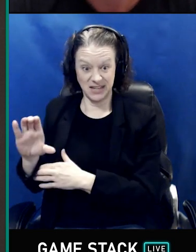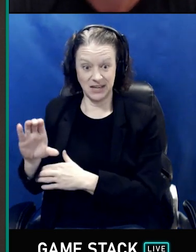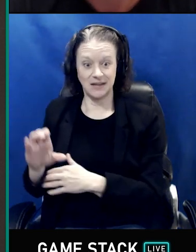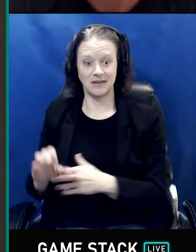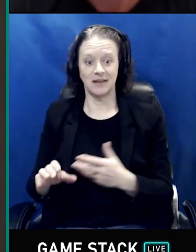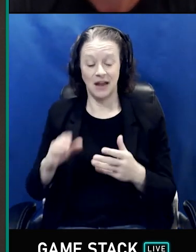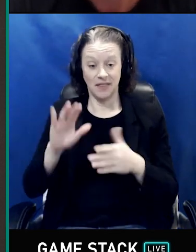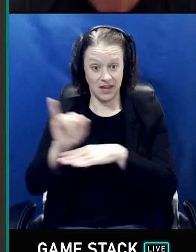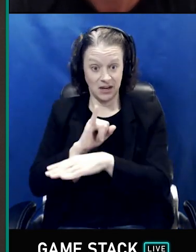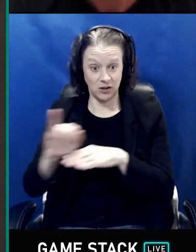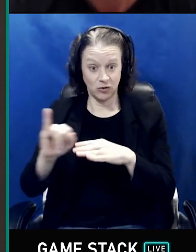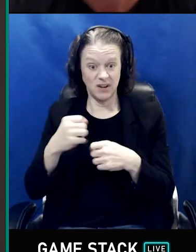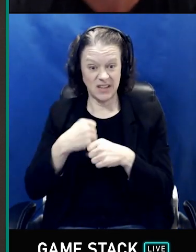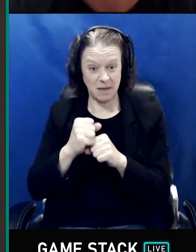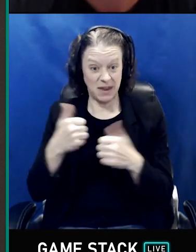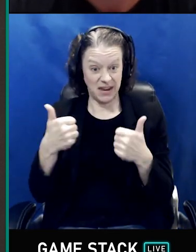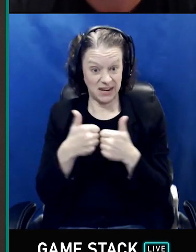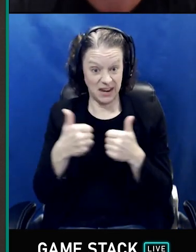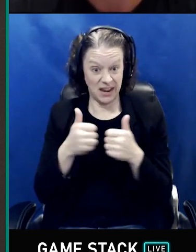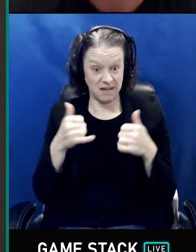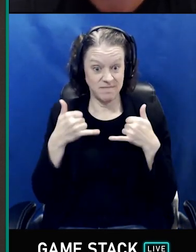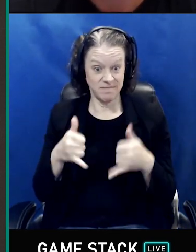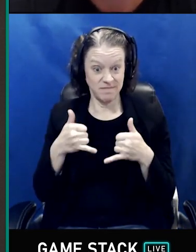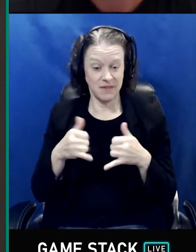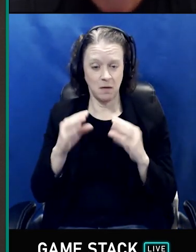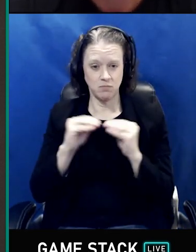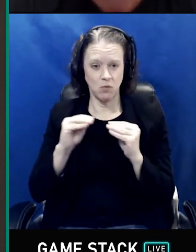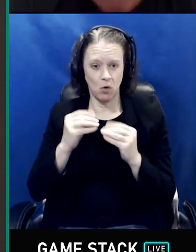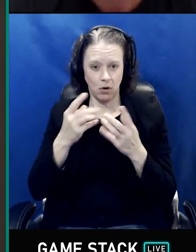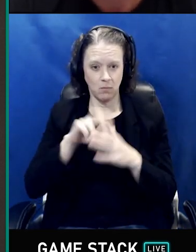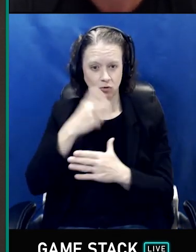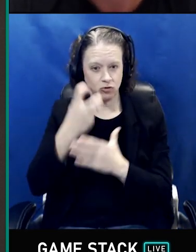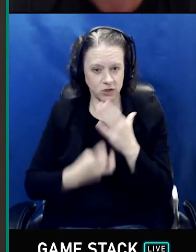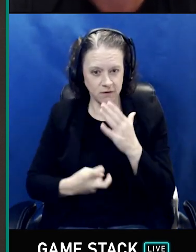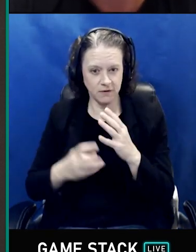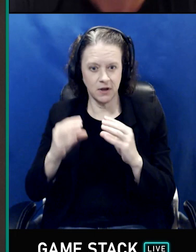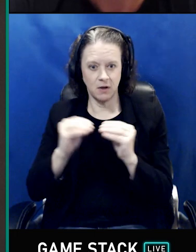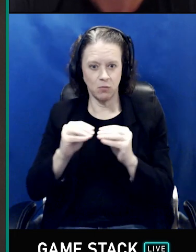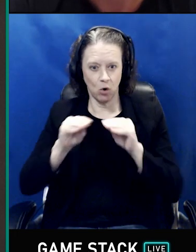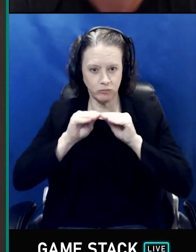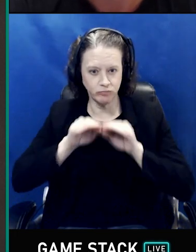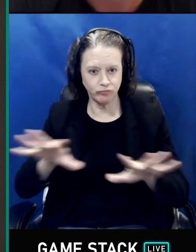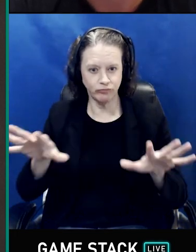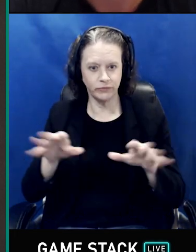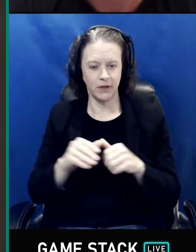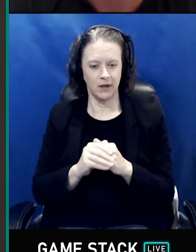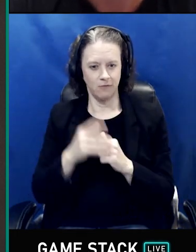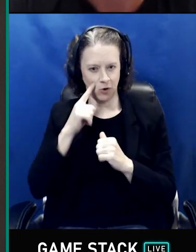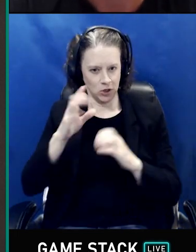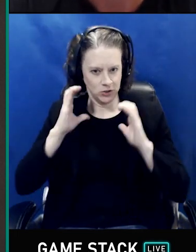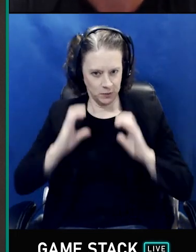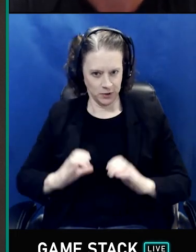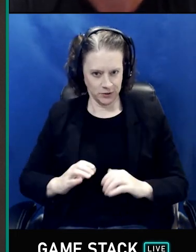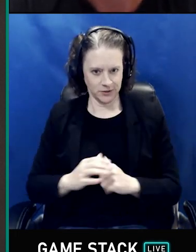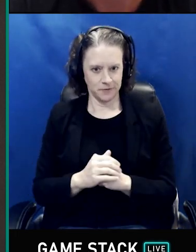more immersive, and really natural for consumers. However, the next generation of gamers that we're seeing today